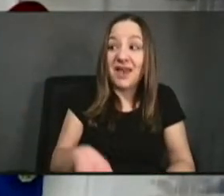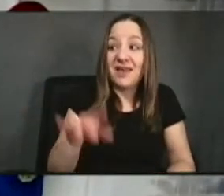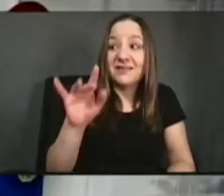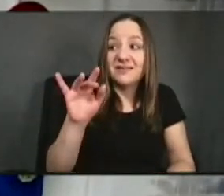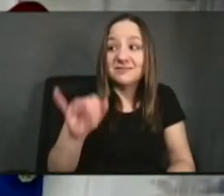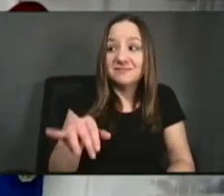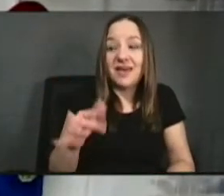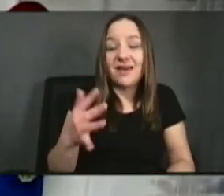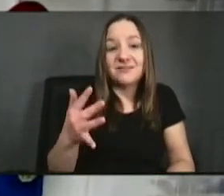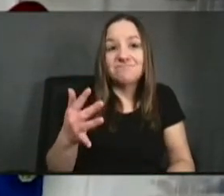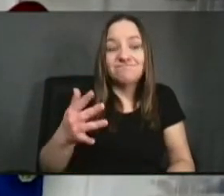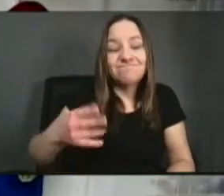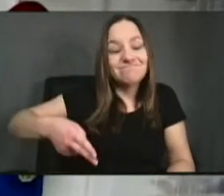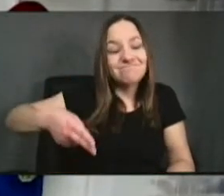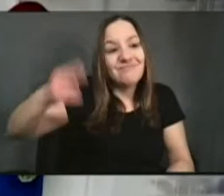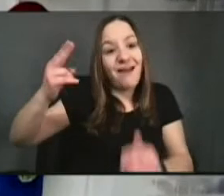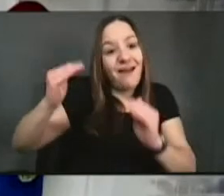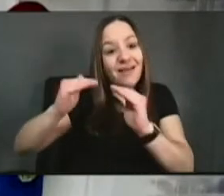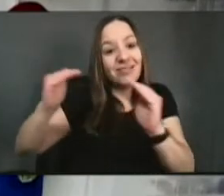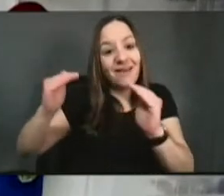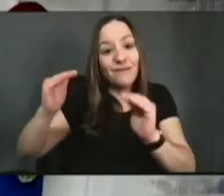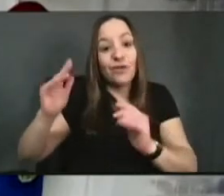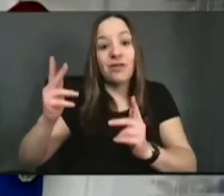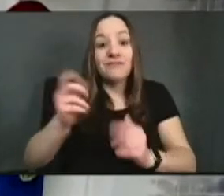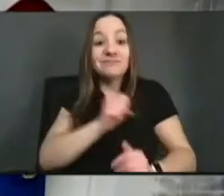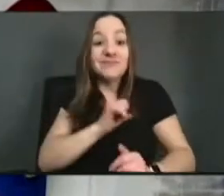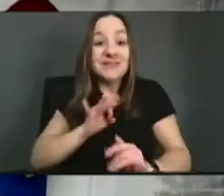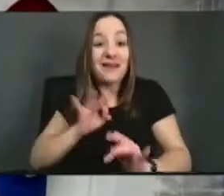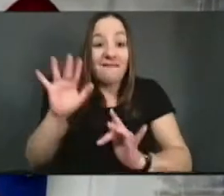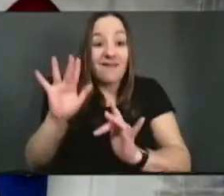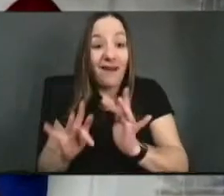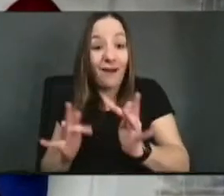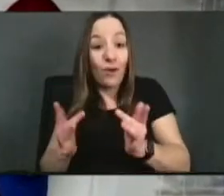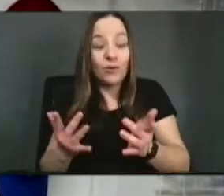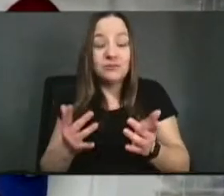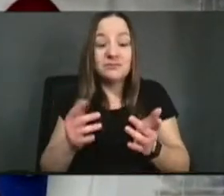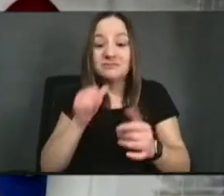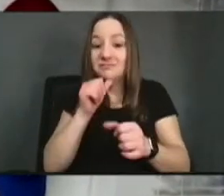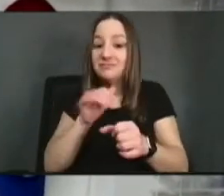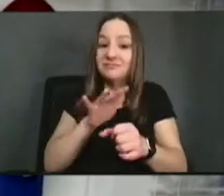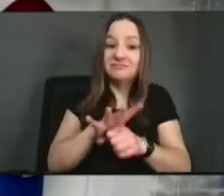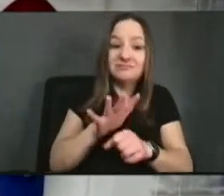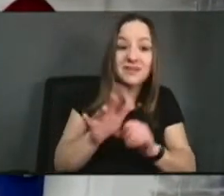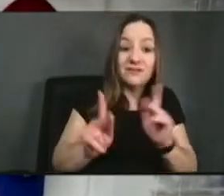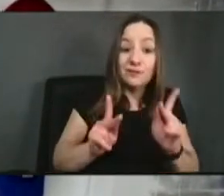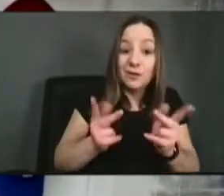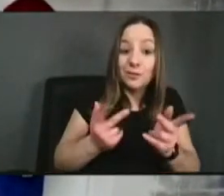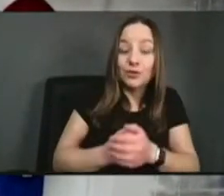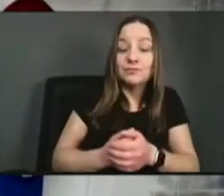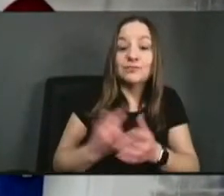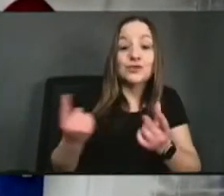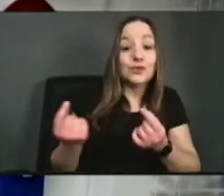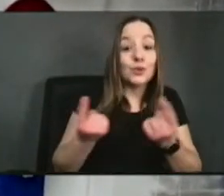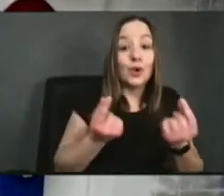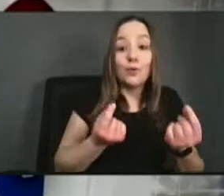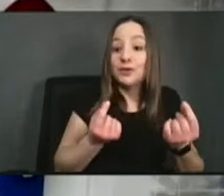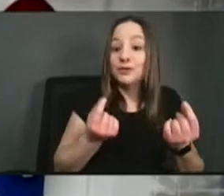with, um, that level of, um.